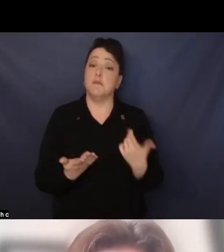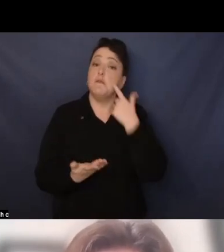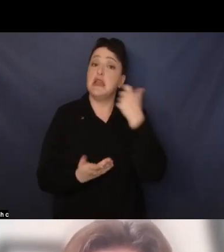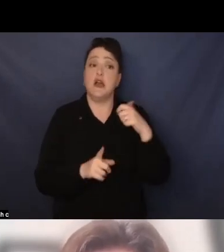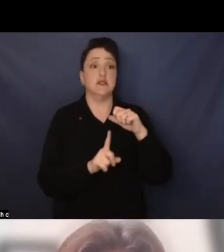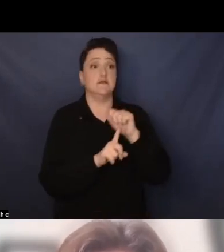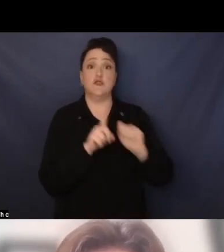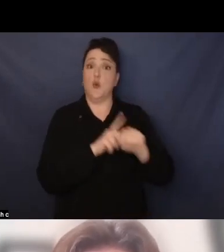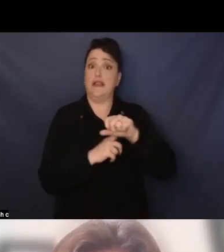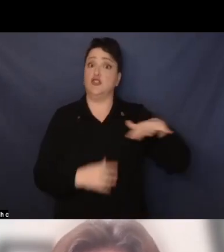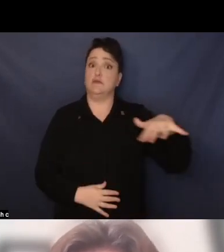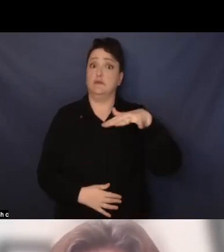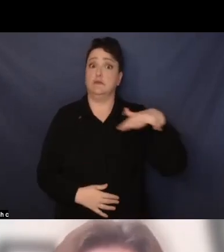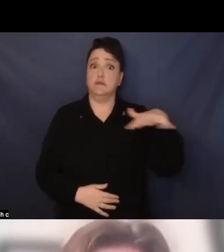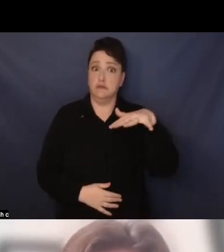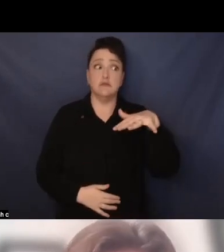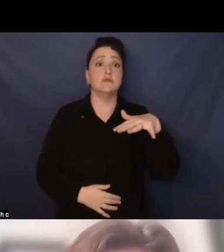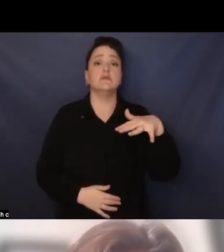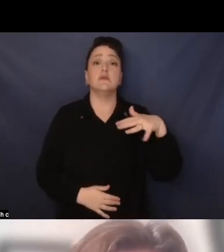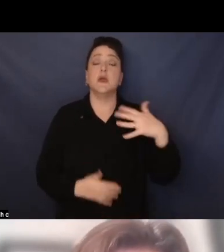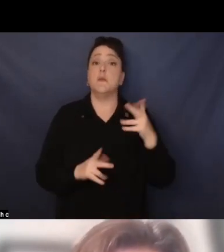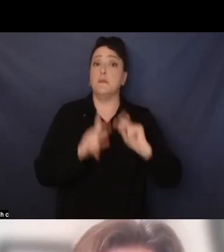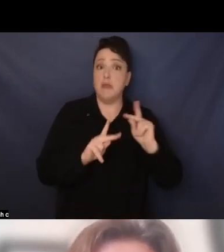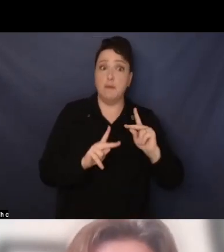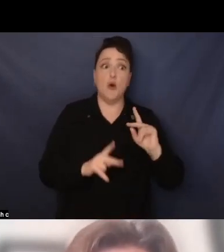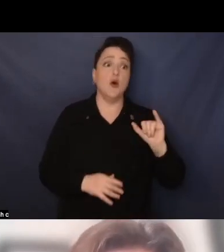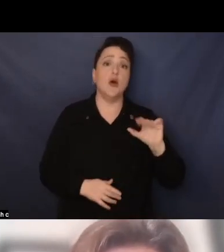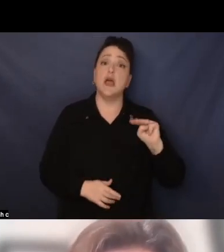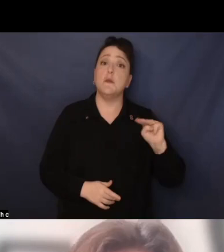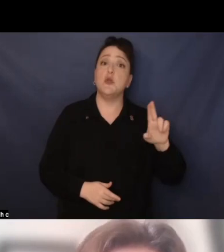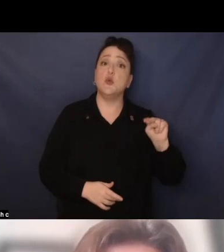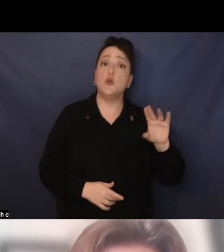immunocompromised people and people with other disabilities the risk of severe health